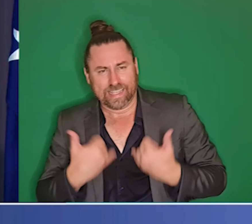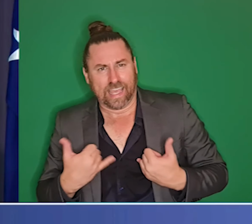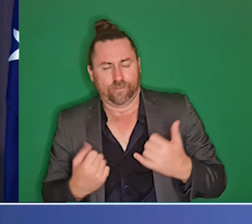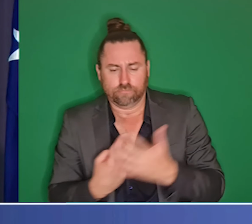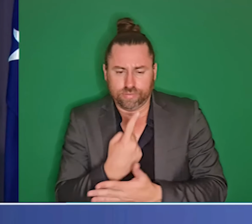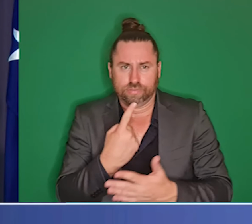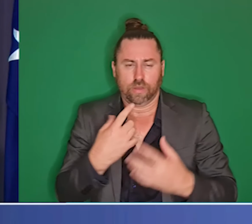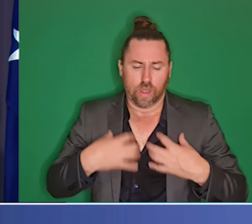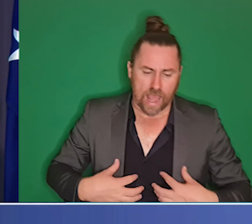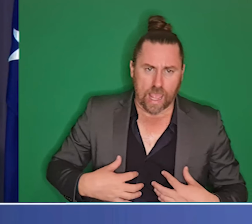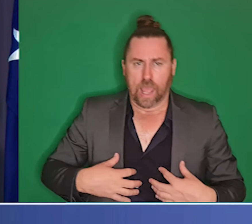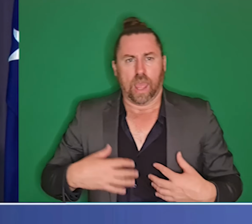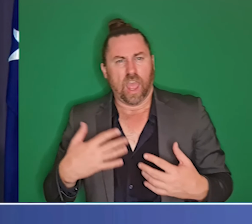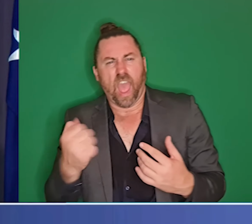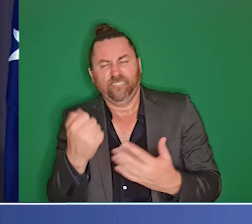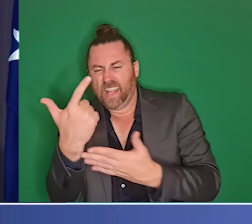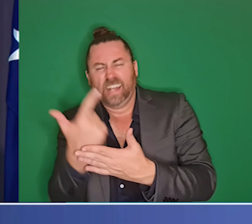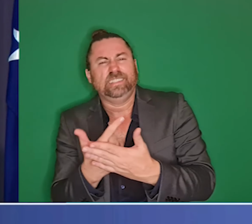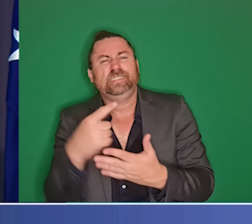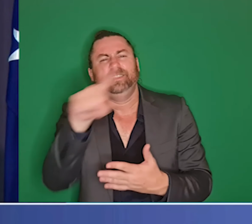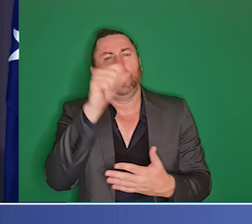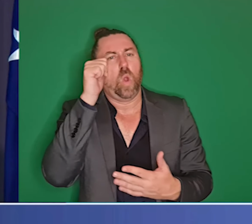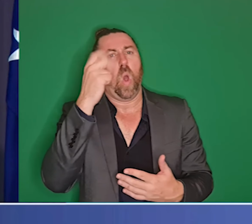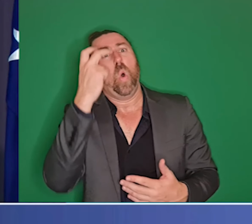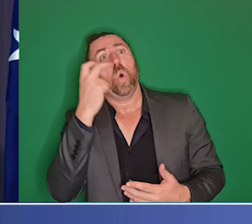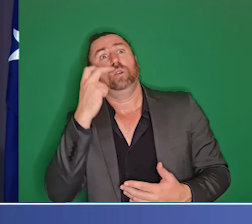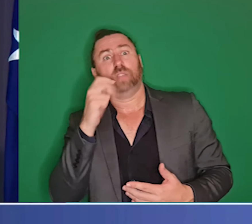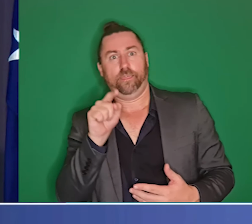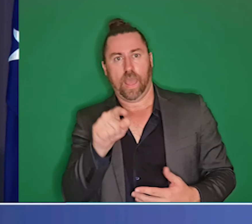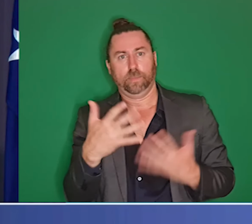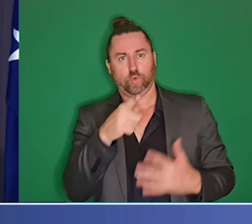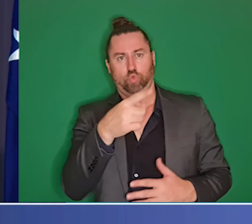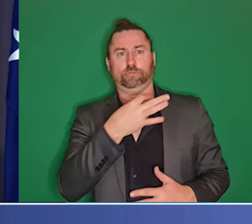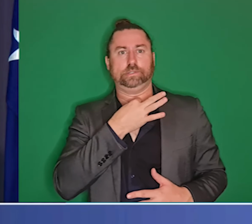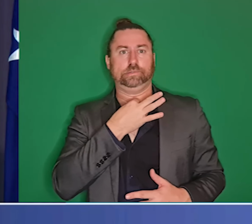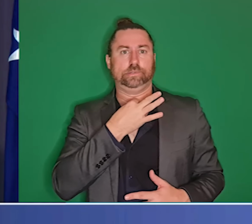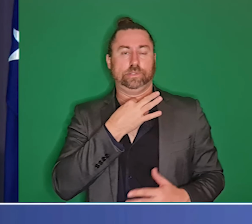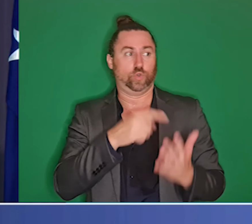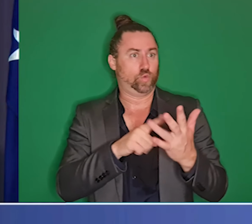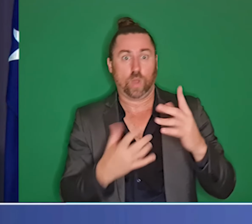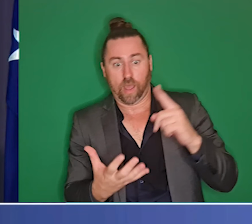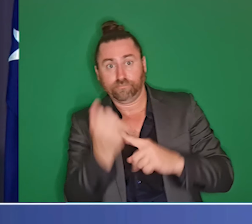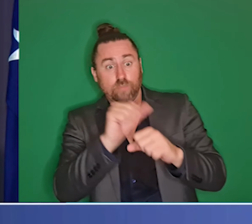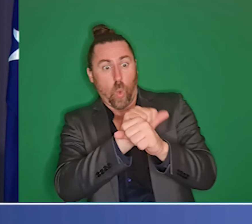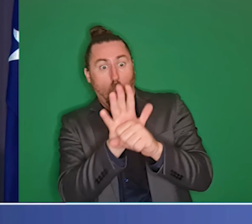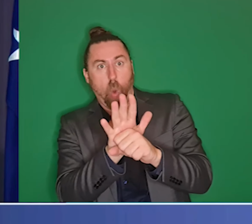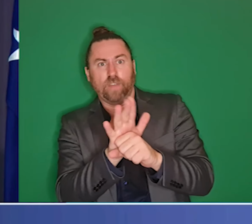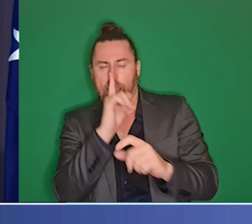but they're quite common in older people, you are at high risk of having severe disease. Make sure you do seek out care